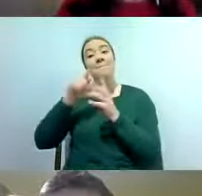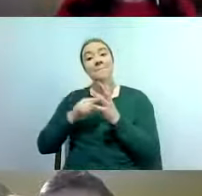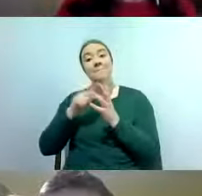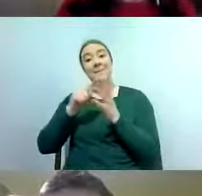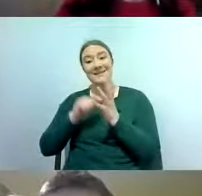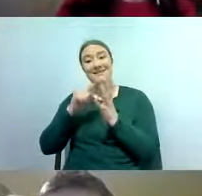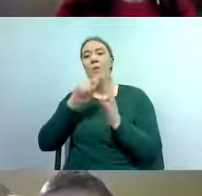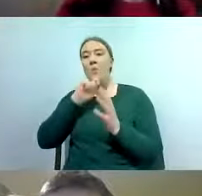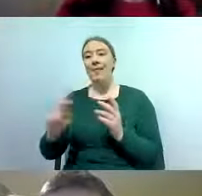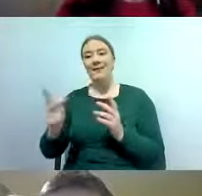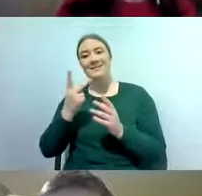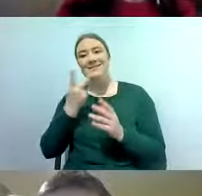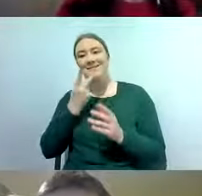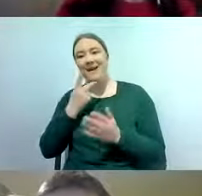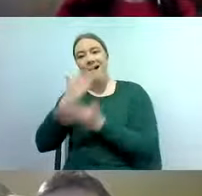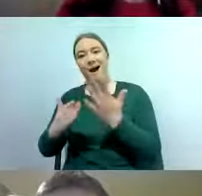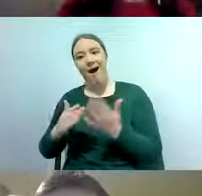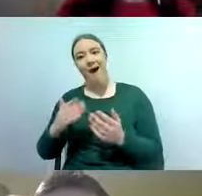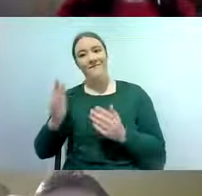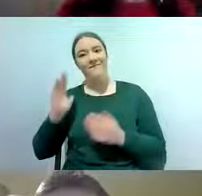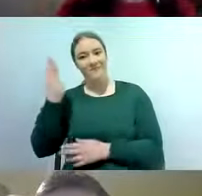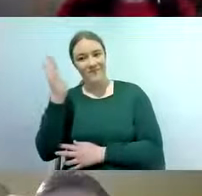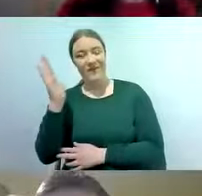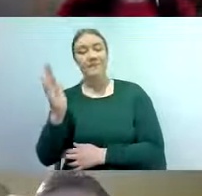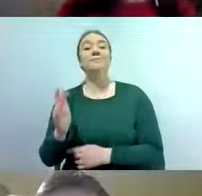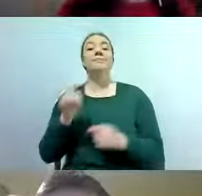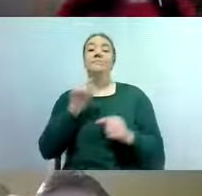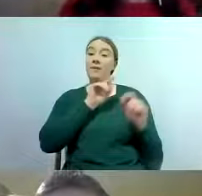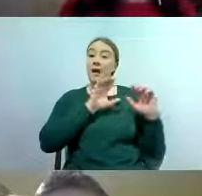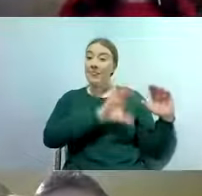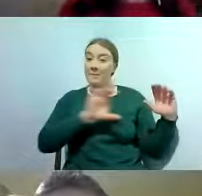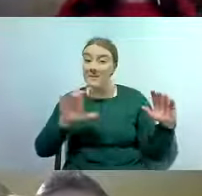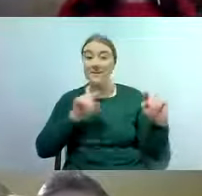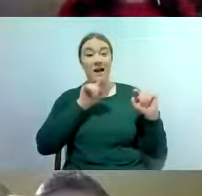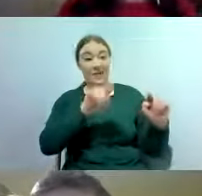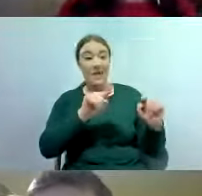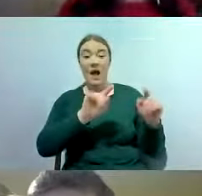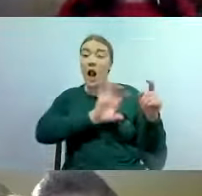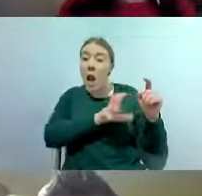uh these just a few of the people the logos the people that i've collaborated with for the phd